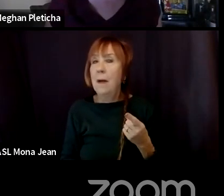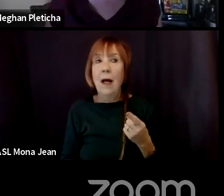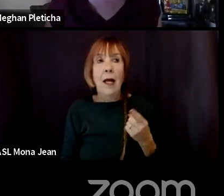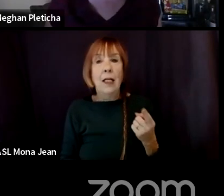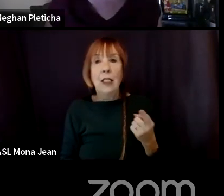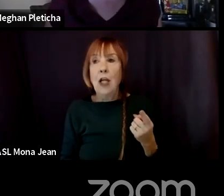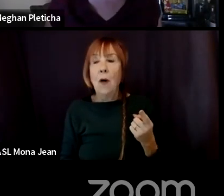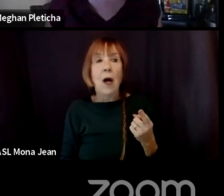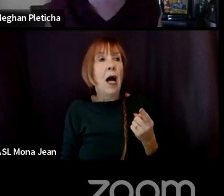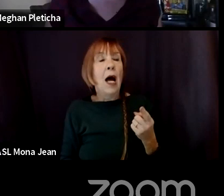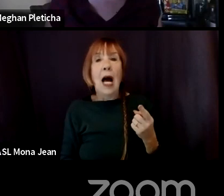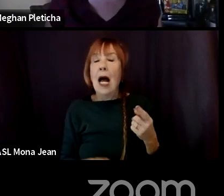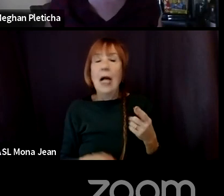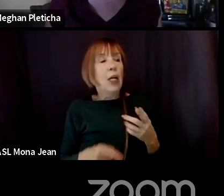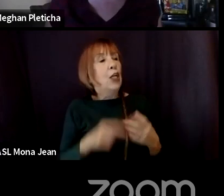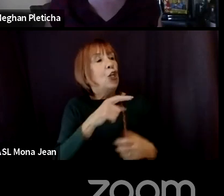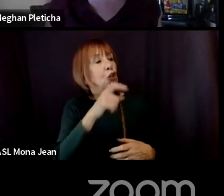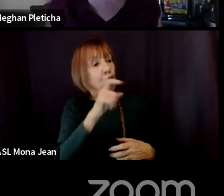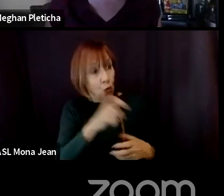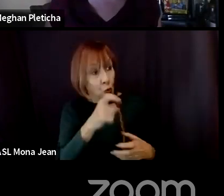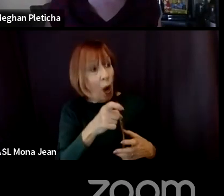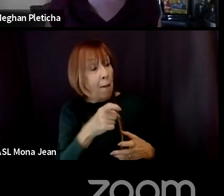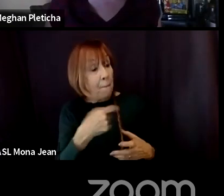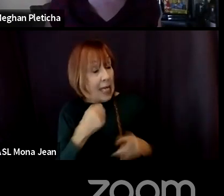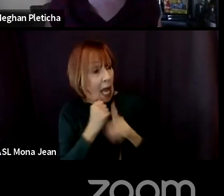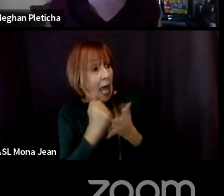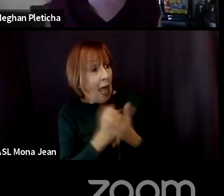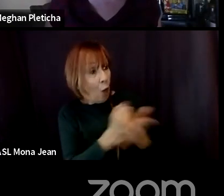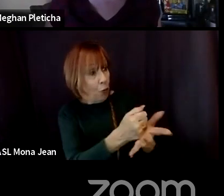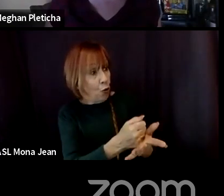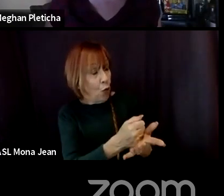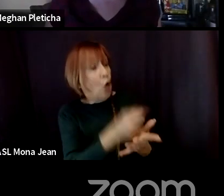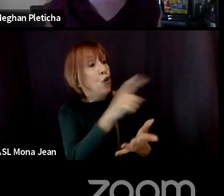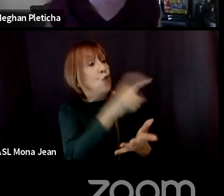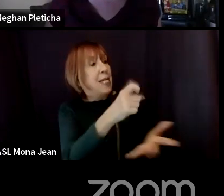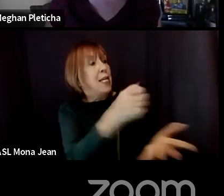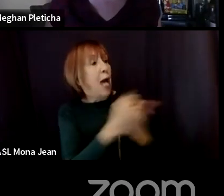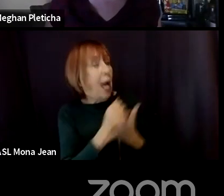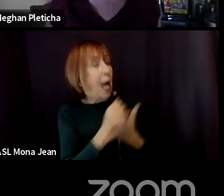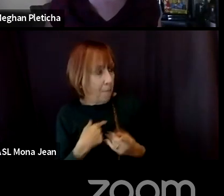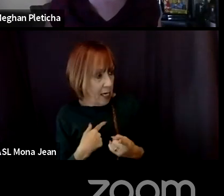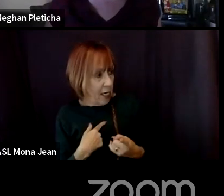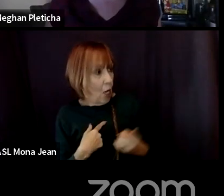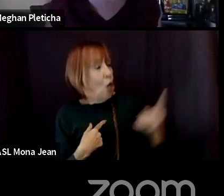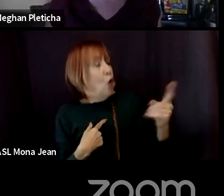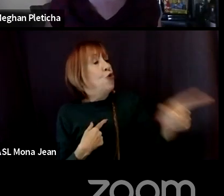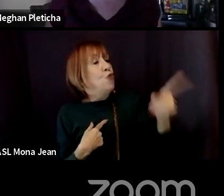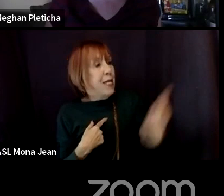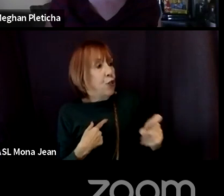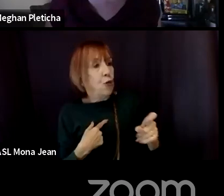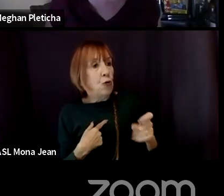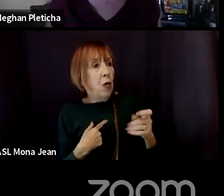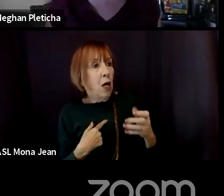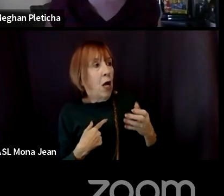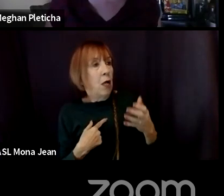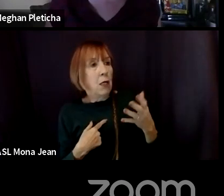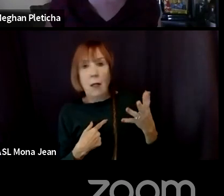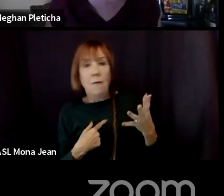I want that person who I don't have to tell anything to. You know what I mean? So, those are the types of things,